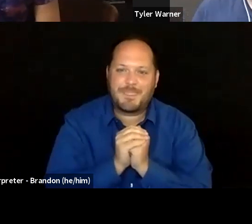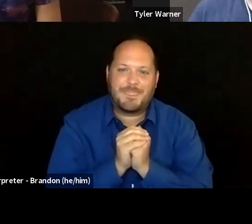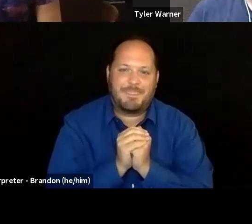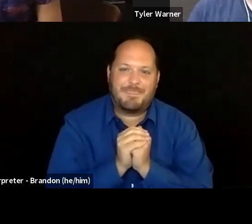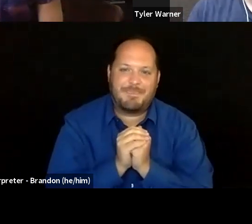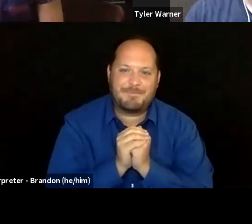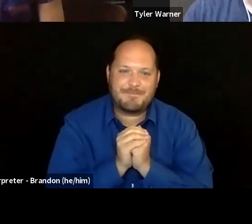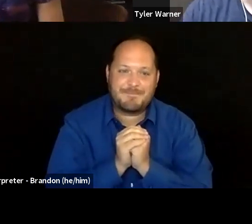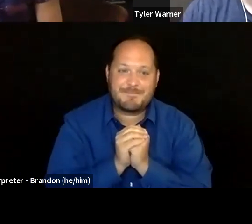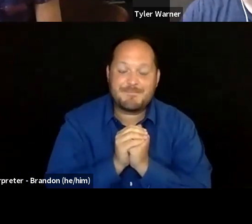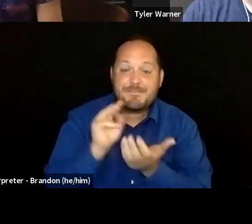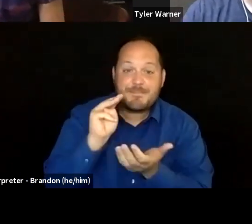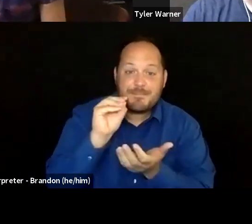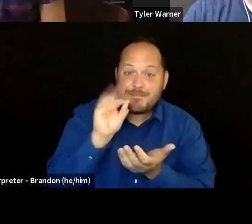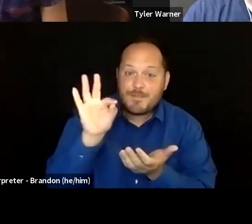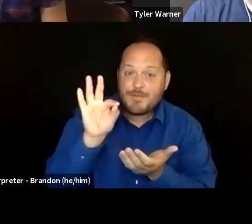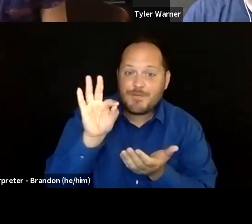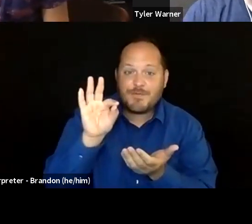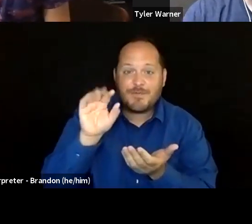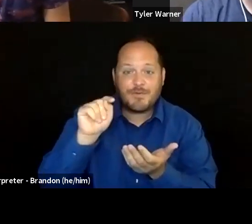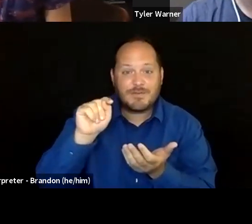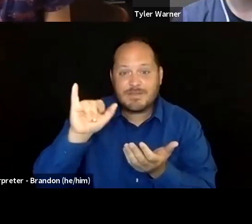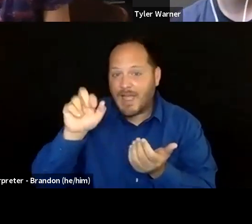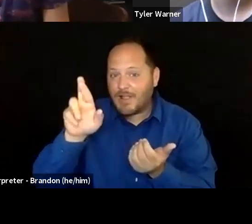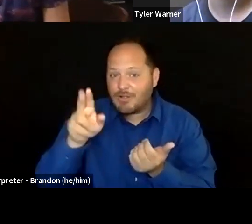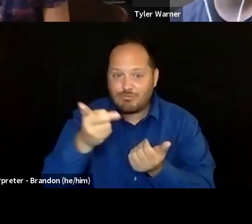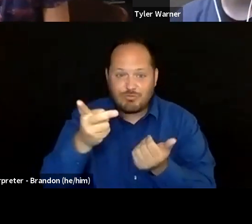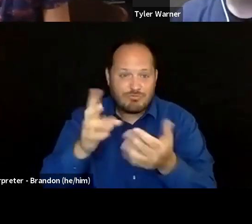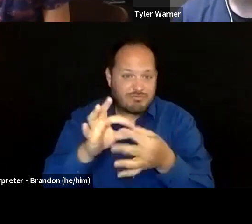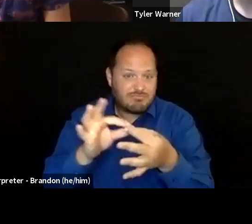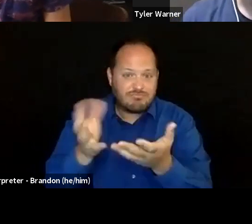Trying to do a mix of education work and solidarity work.